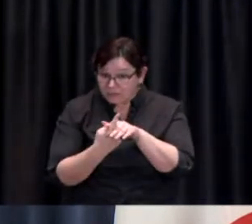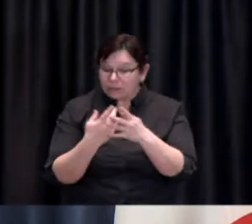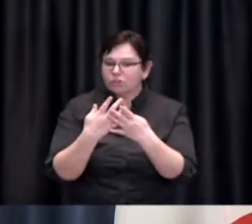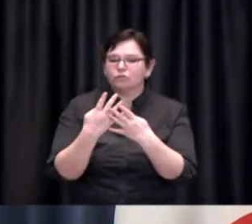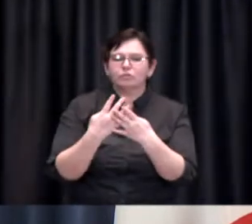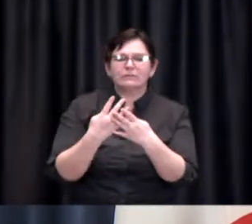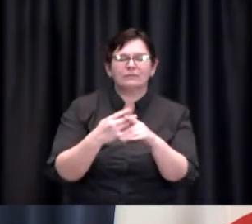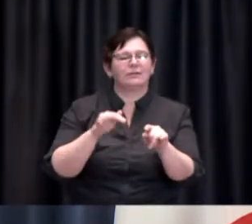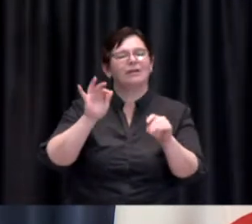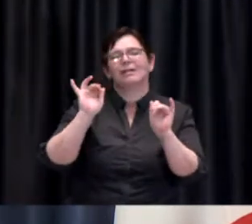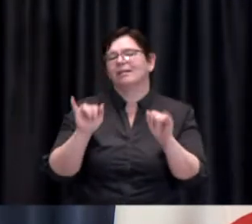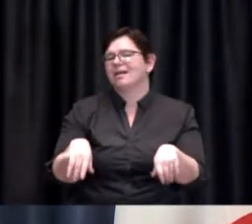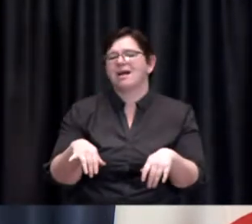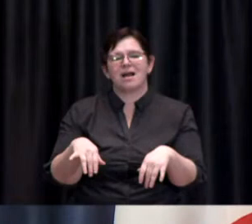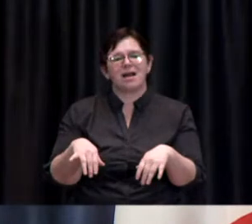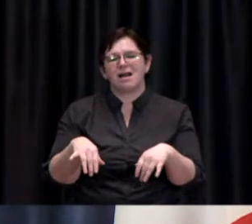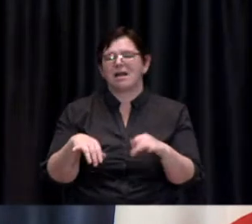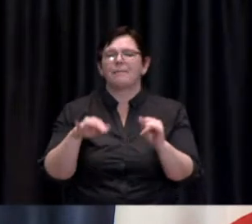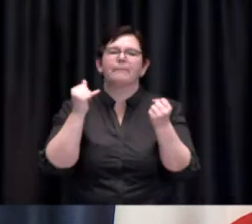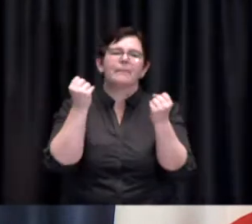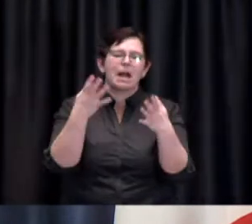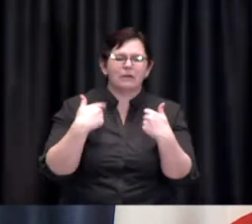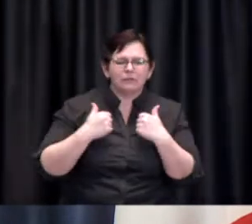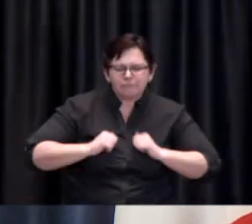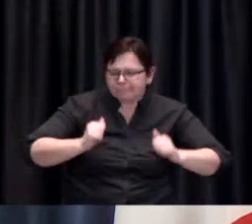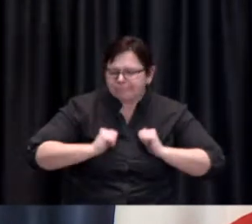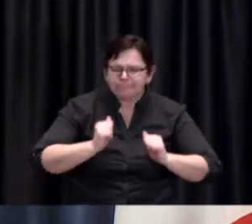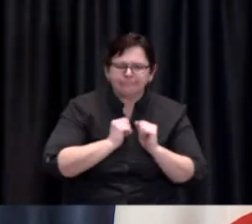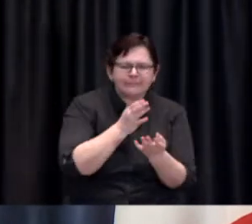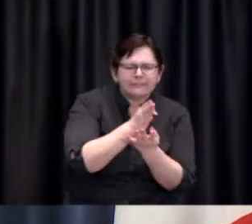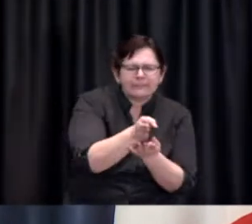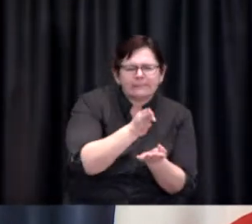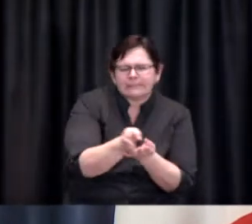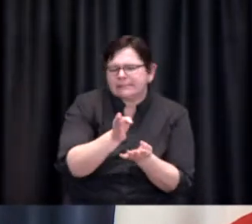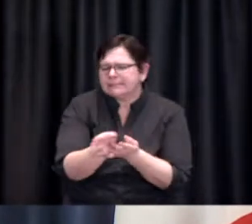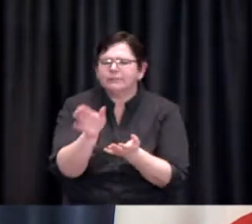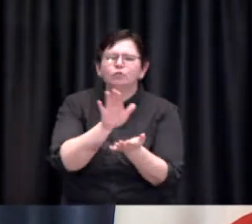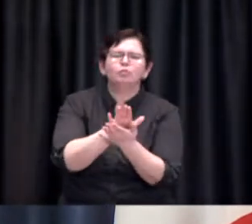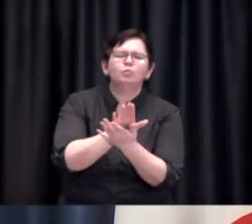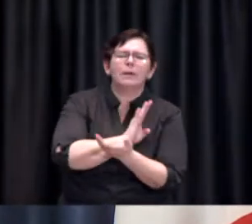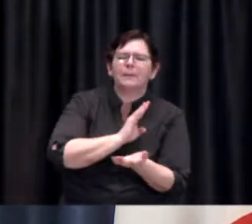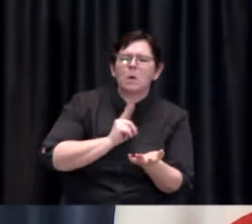advocated for in Toronto schools in order to make those environments as safe as possible